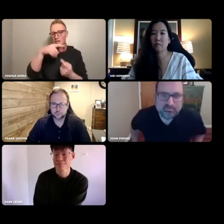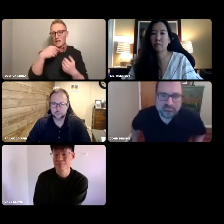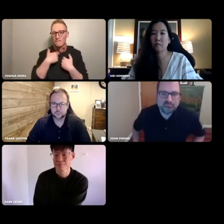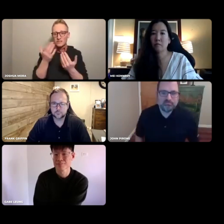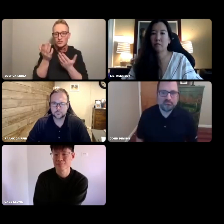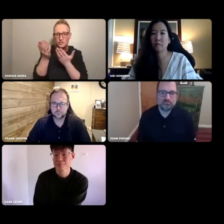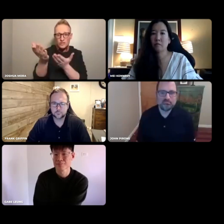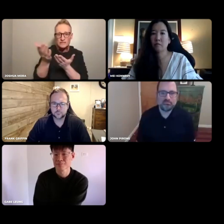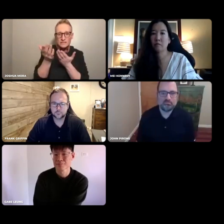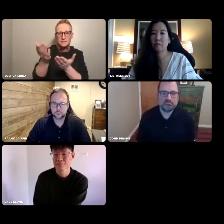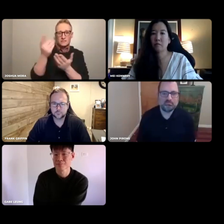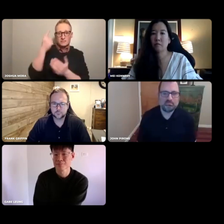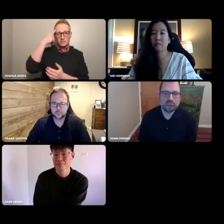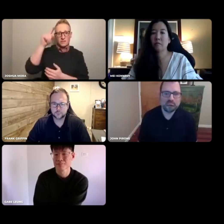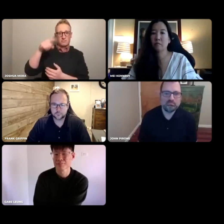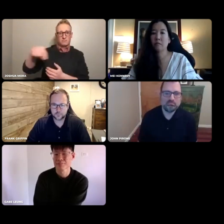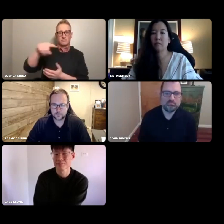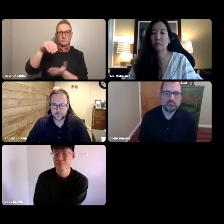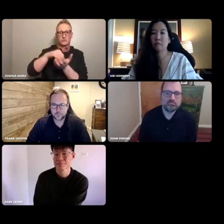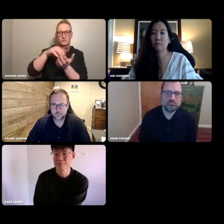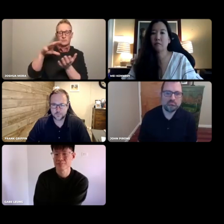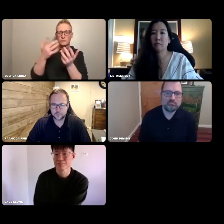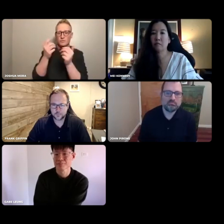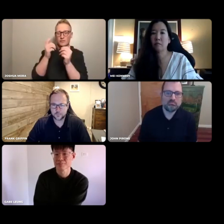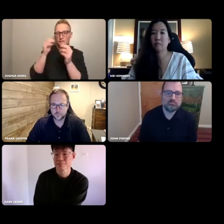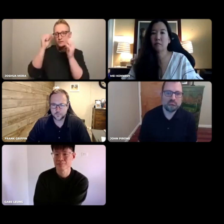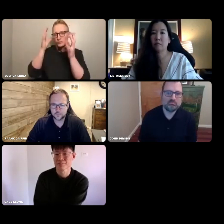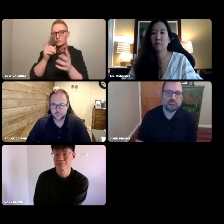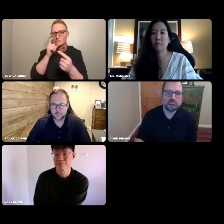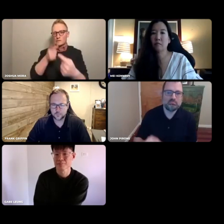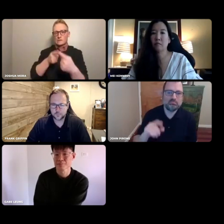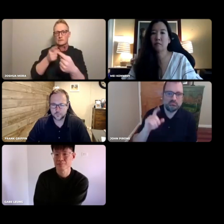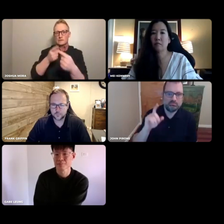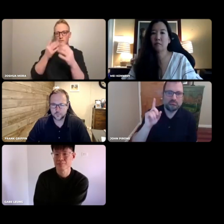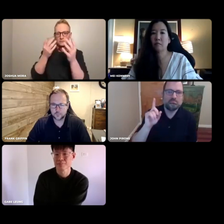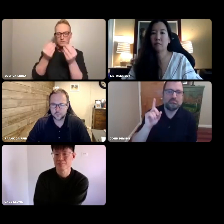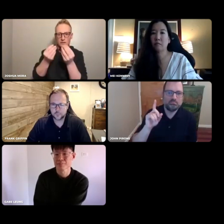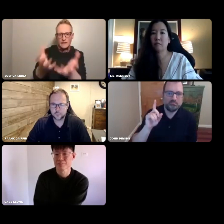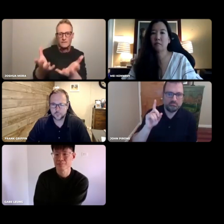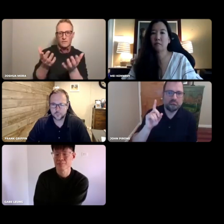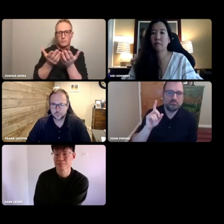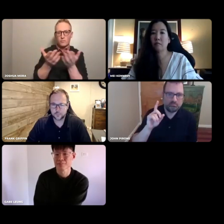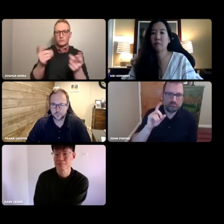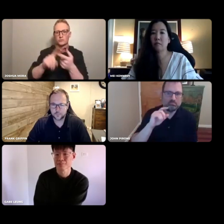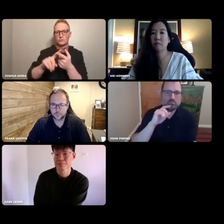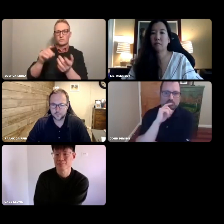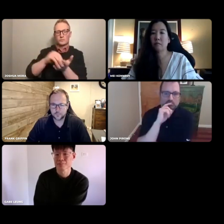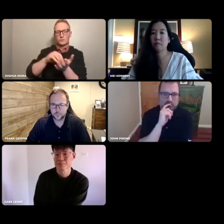to do their schoolwork. Any thoughts or questions anyone?